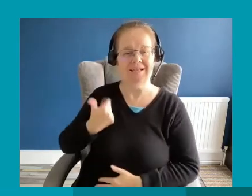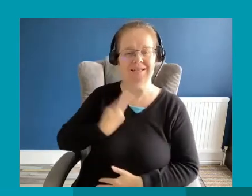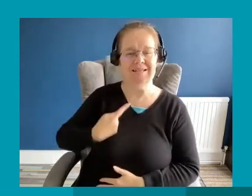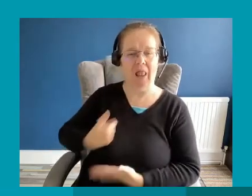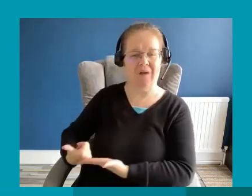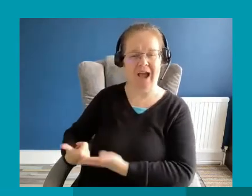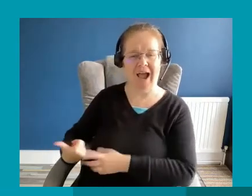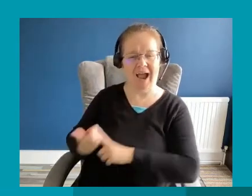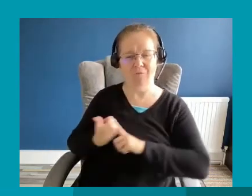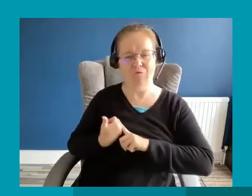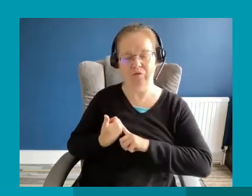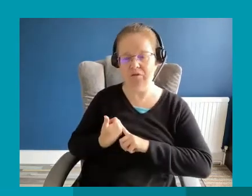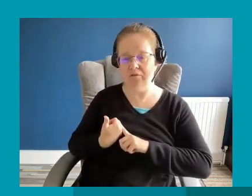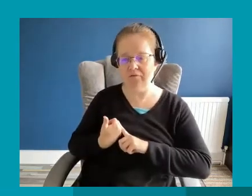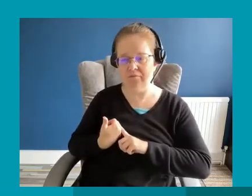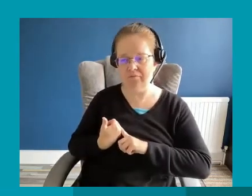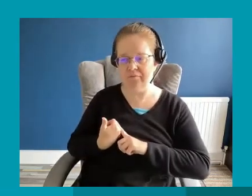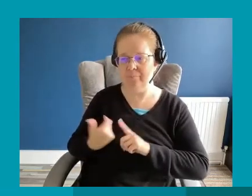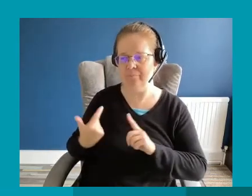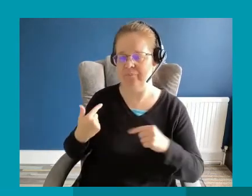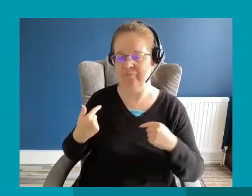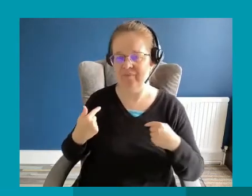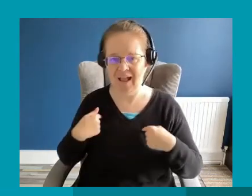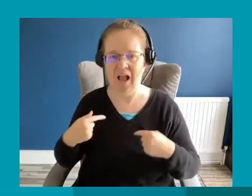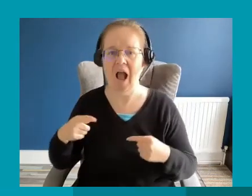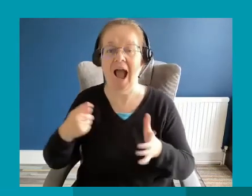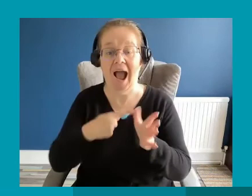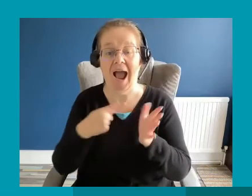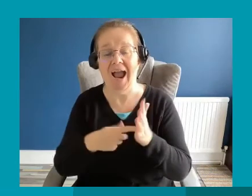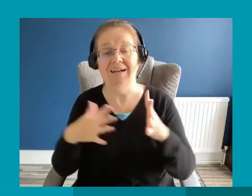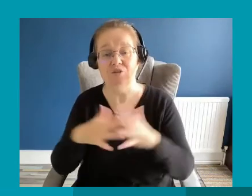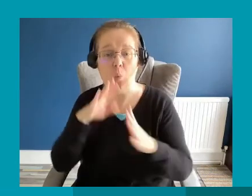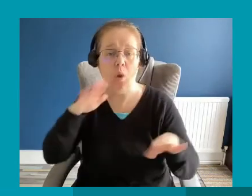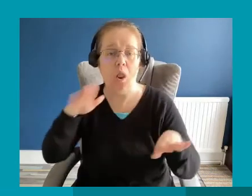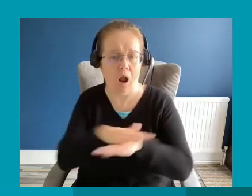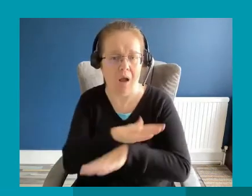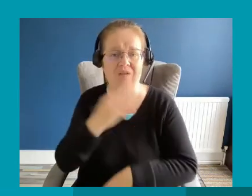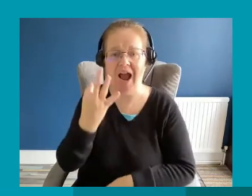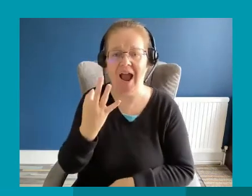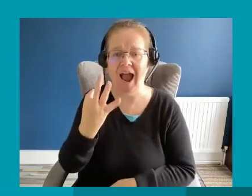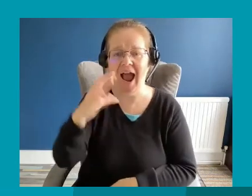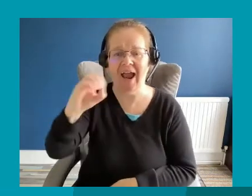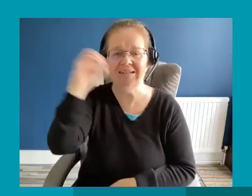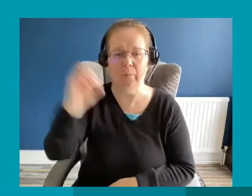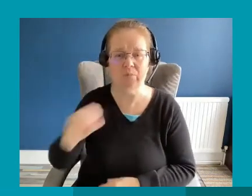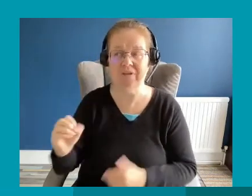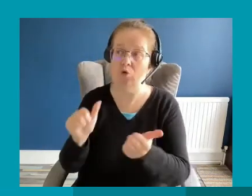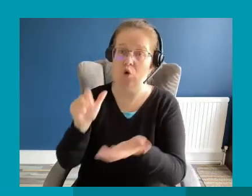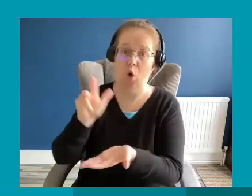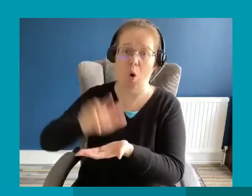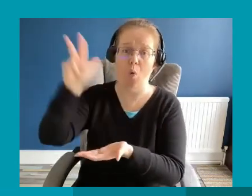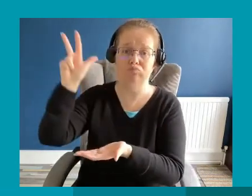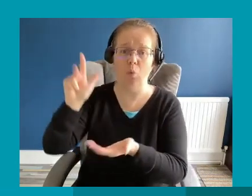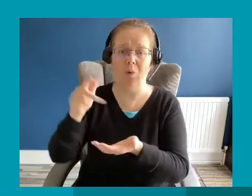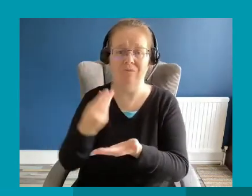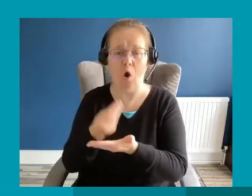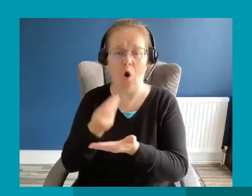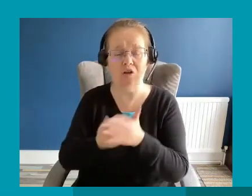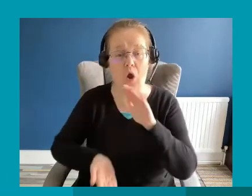Why not add in... and access to work covers 80% of approved costs of up to 10,000 'cause you know what guys?